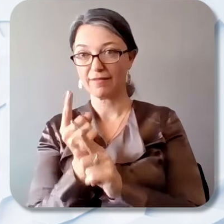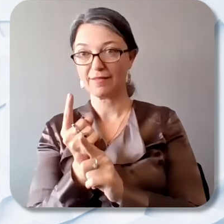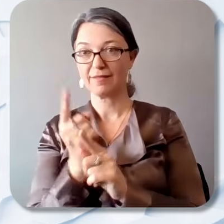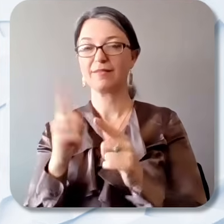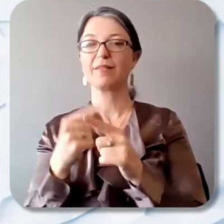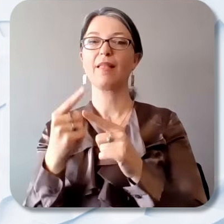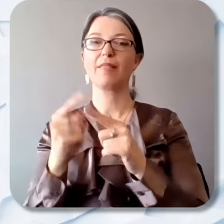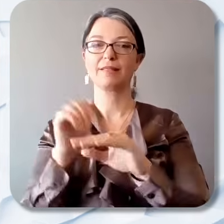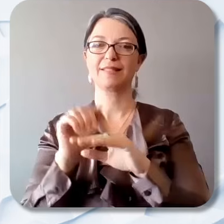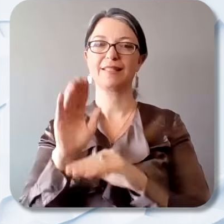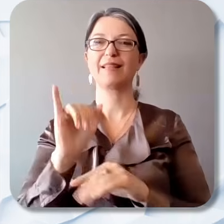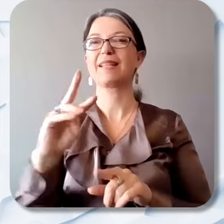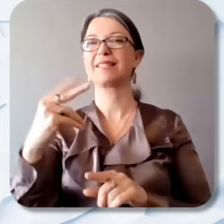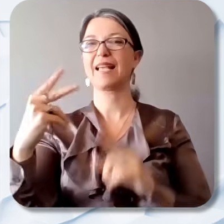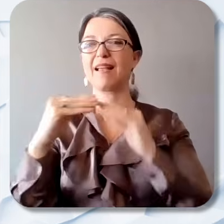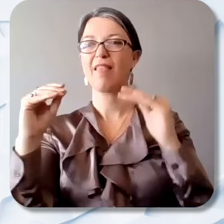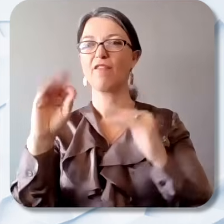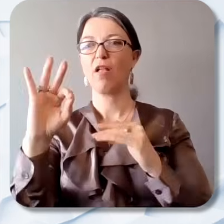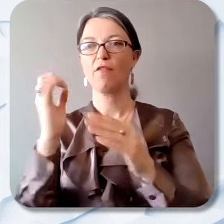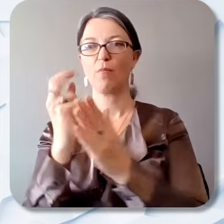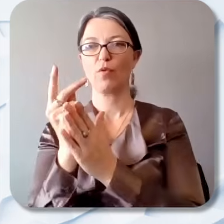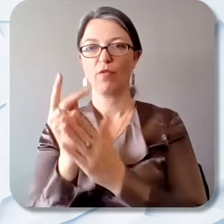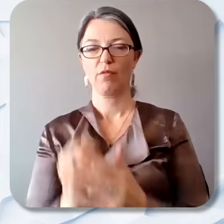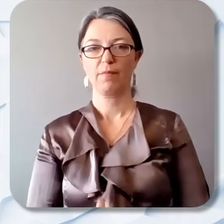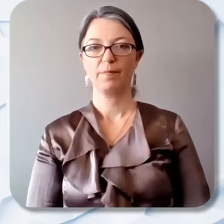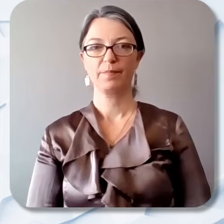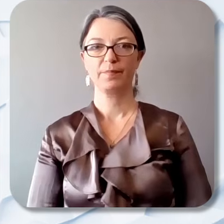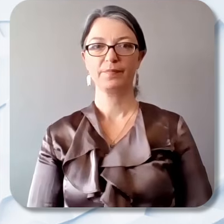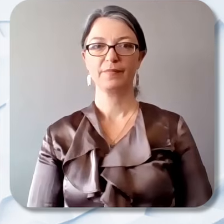the secondary level of approval at this point.